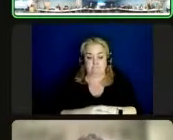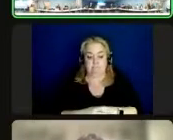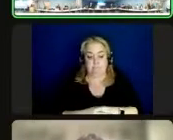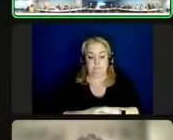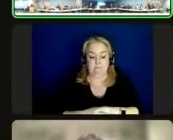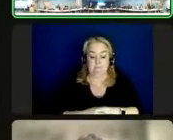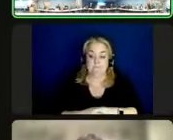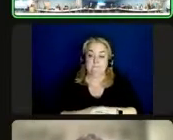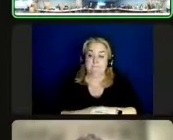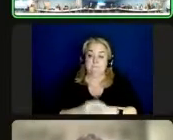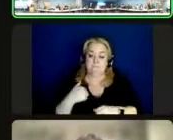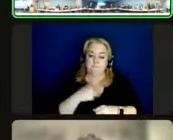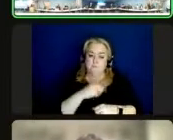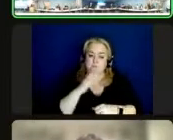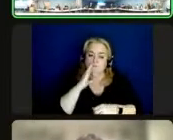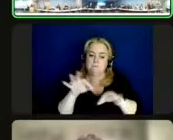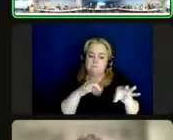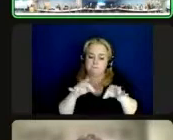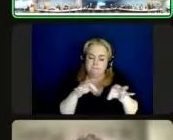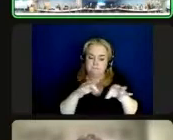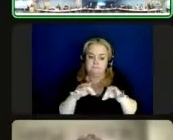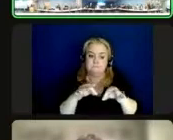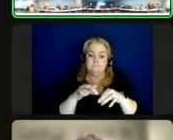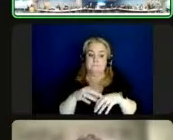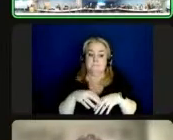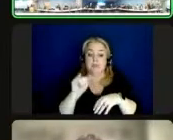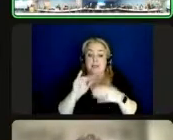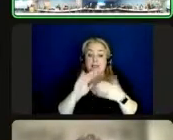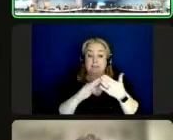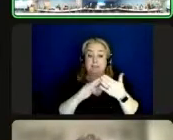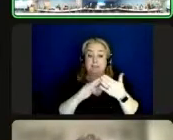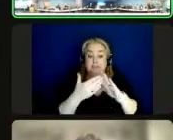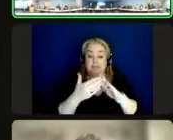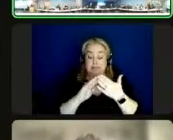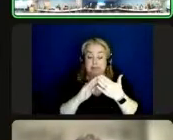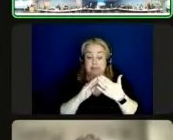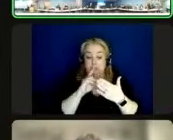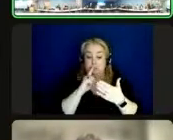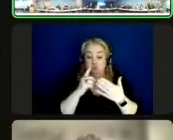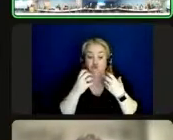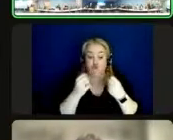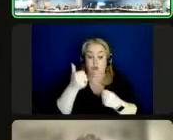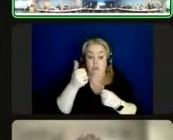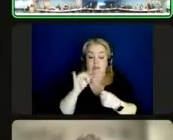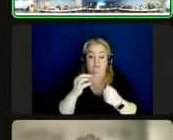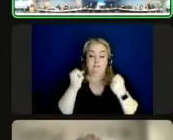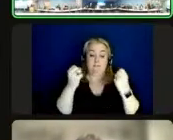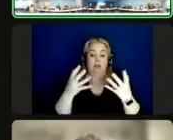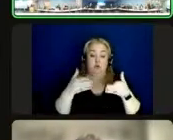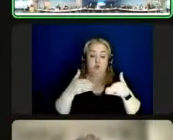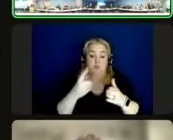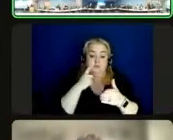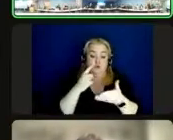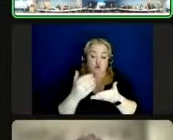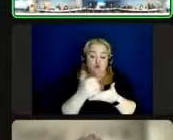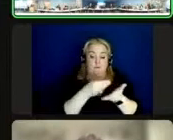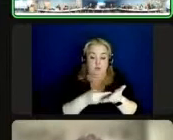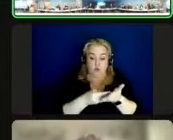IT SEEMS REVENUE MODEL IS VARIABLE NAMED AS WE'LL EXPLAIN